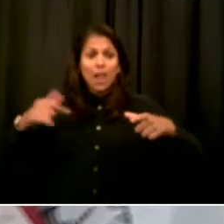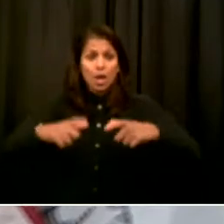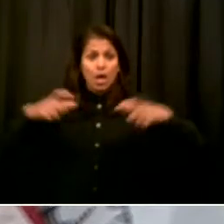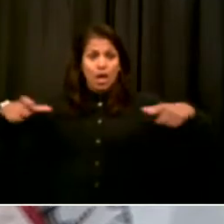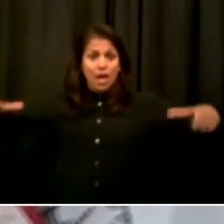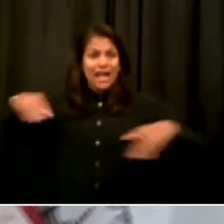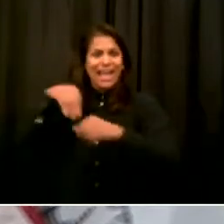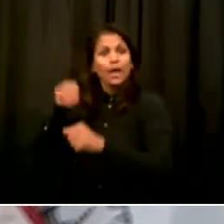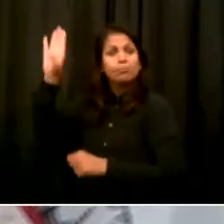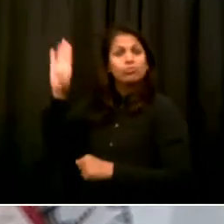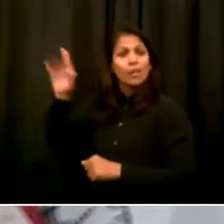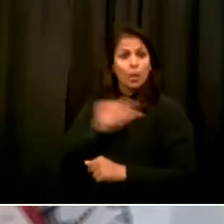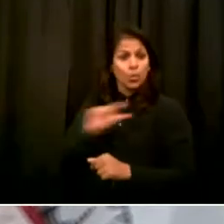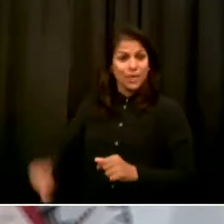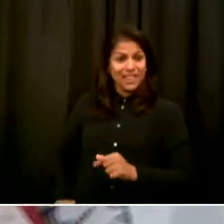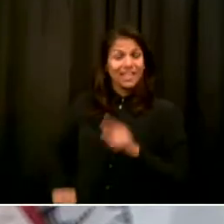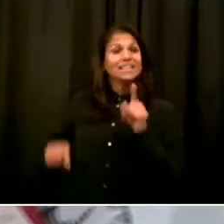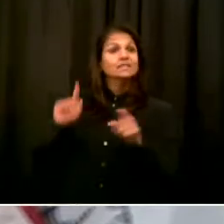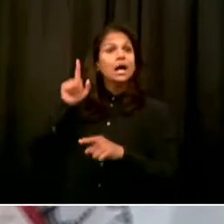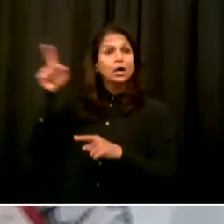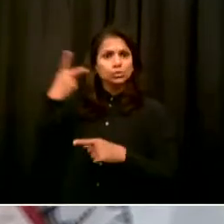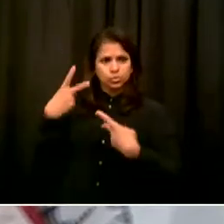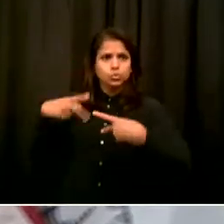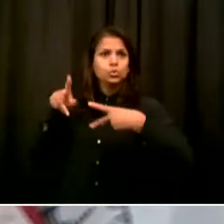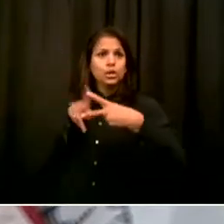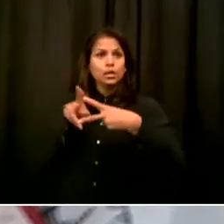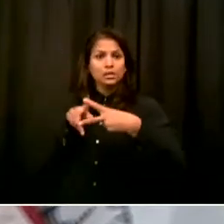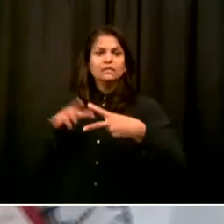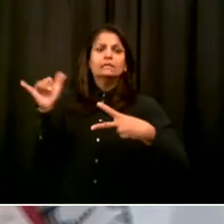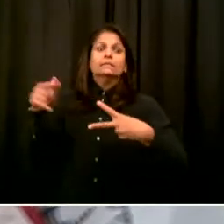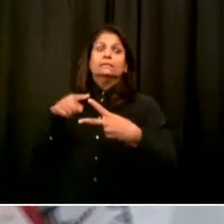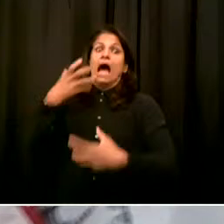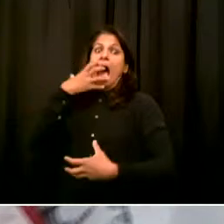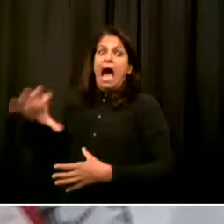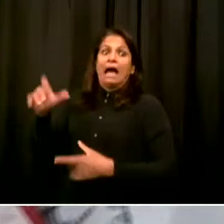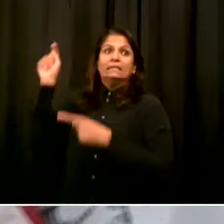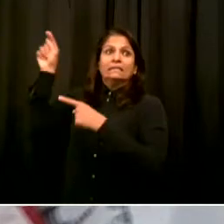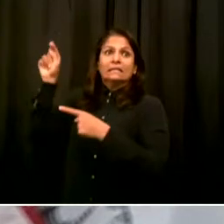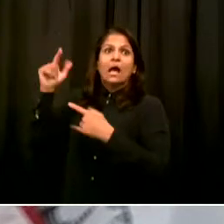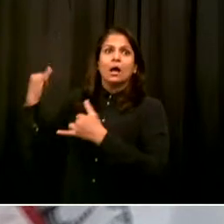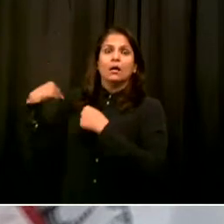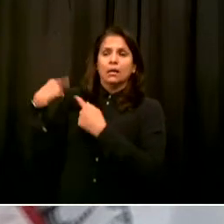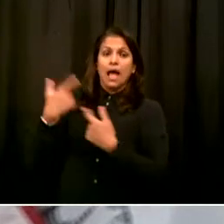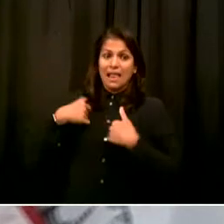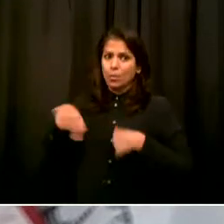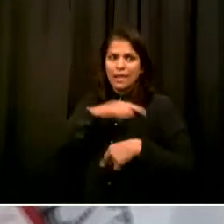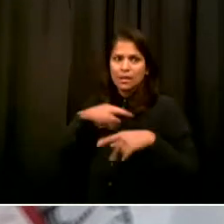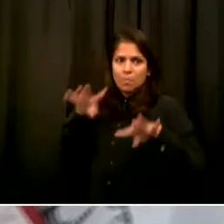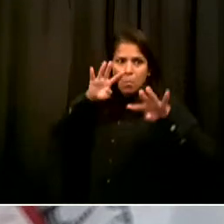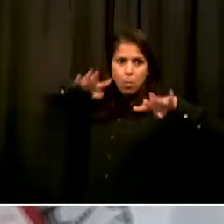NEIGHBORHOODS. THAT PROBLEM HAS BEEN LARGELY ADDRESSED. NOT ENTIRELY, BUT A